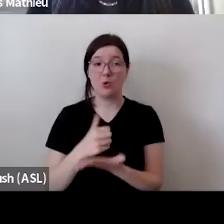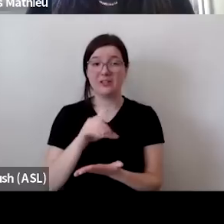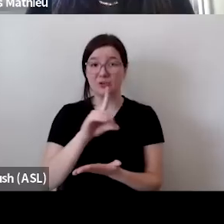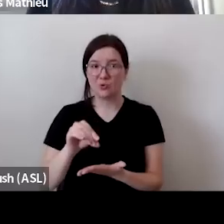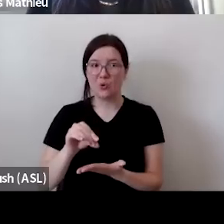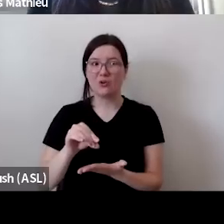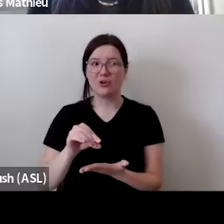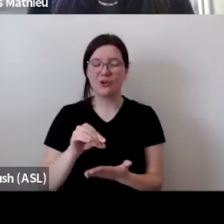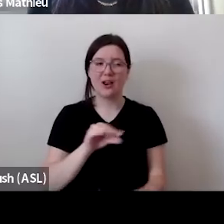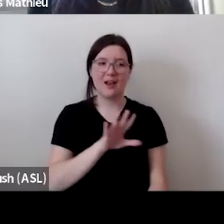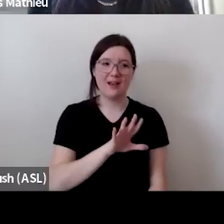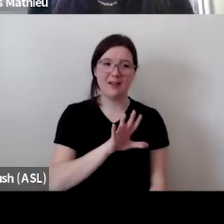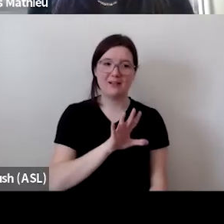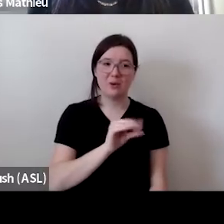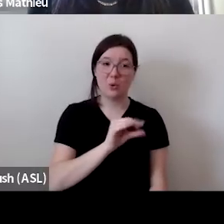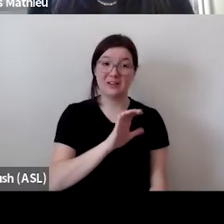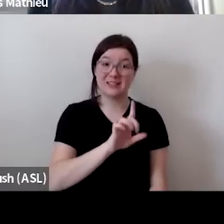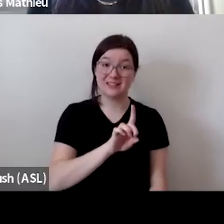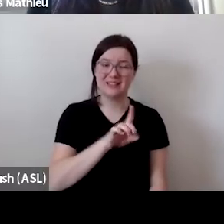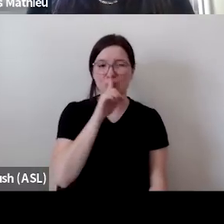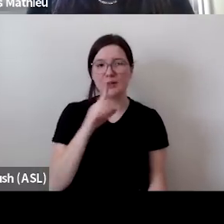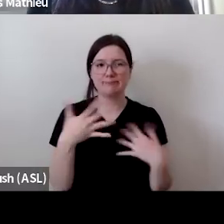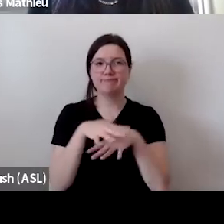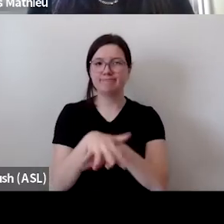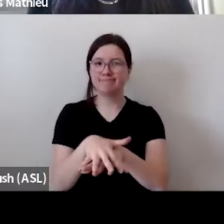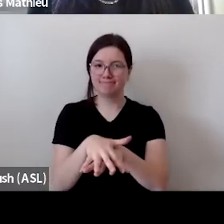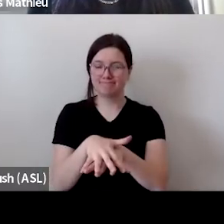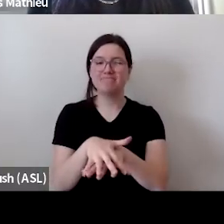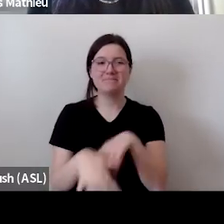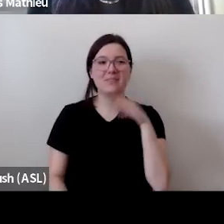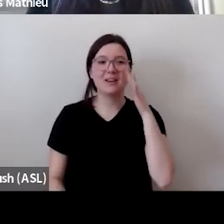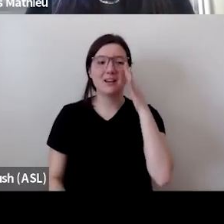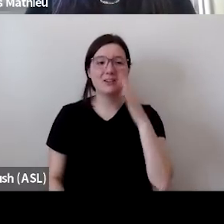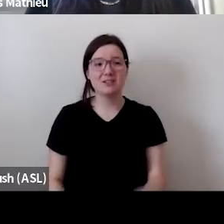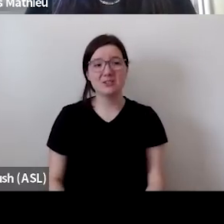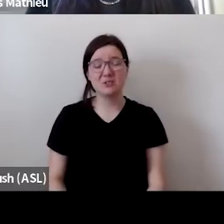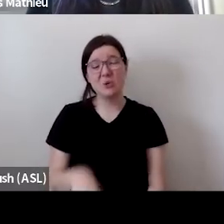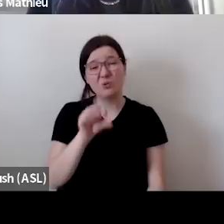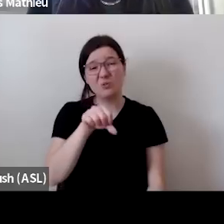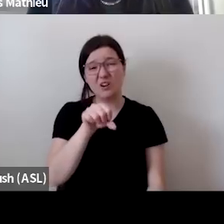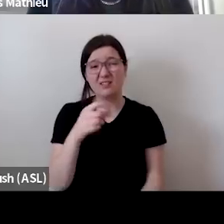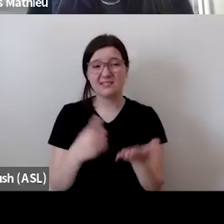between some disorders as well. And so yeah, there may be chances or cases where an individual has one